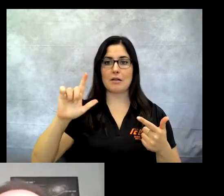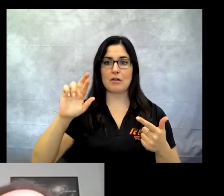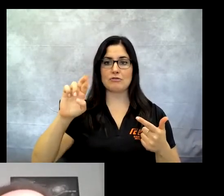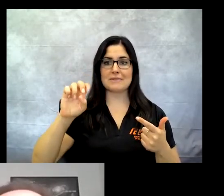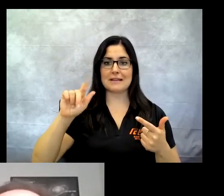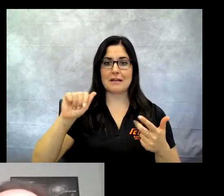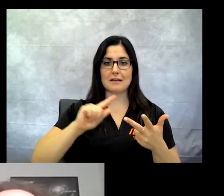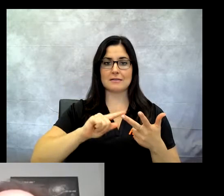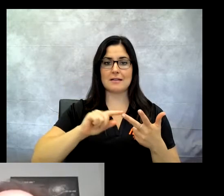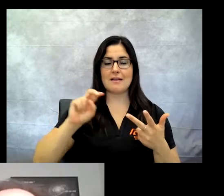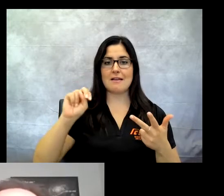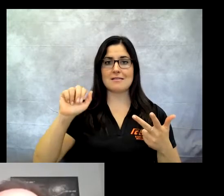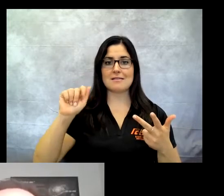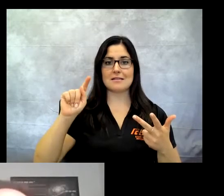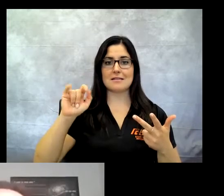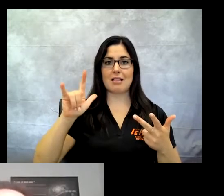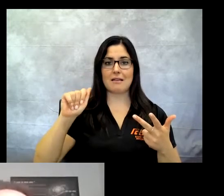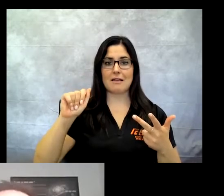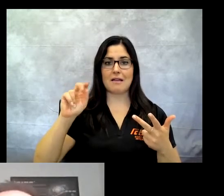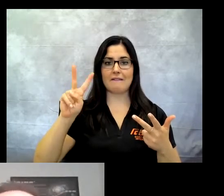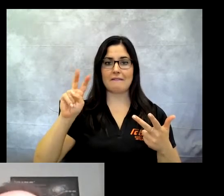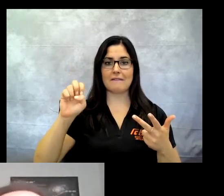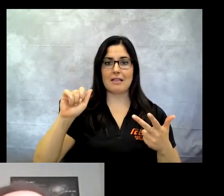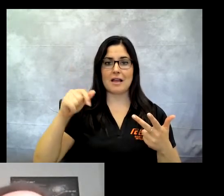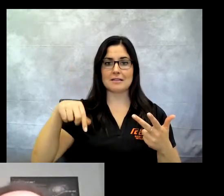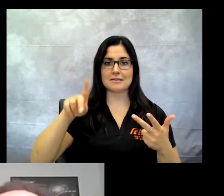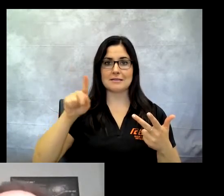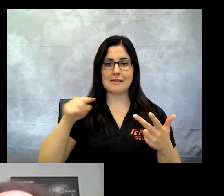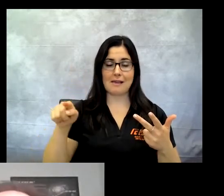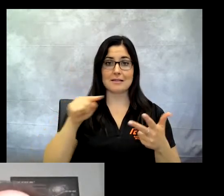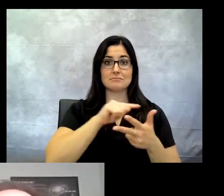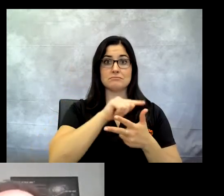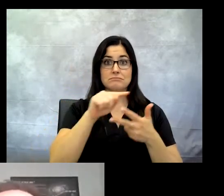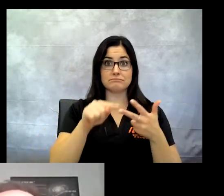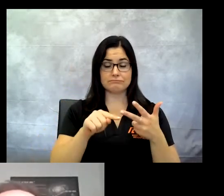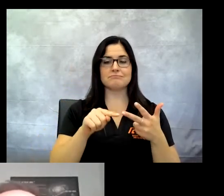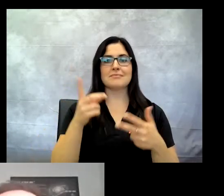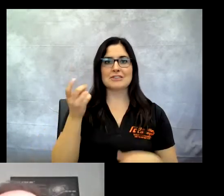They are all in doctorate programs, getting their doctorates in clinical psychology,